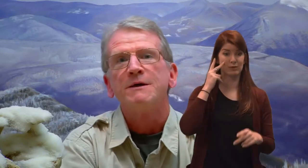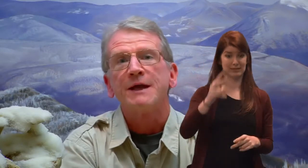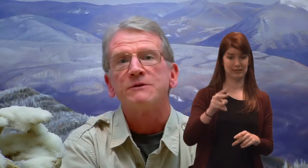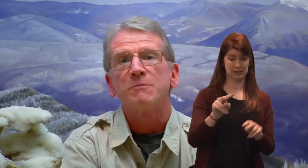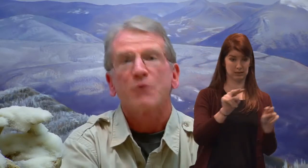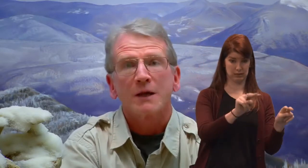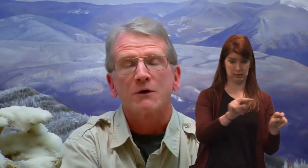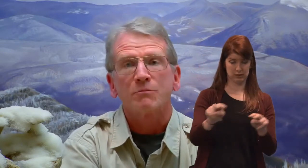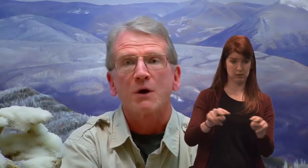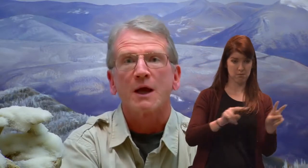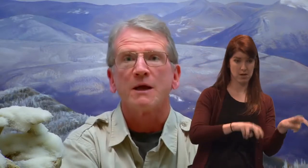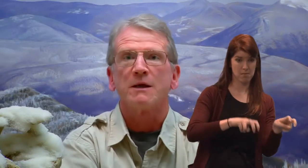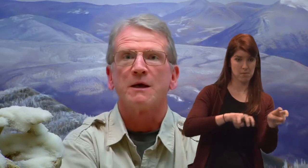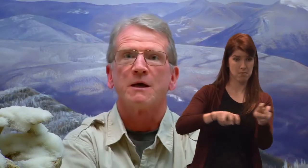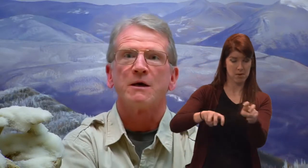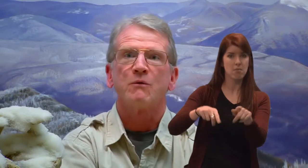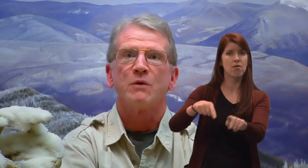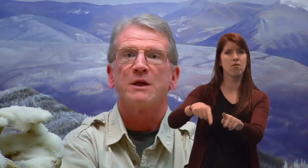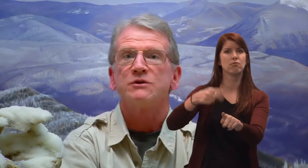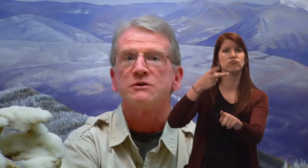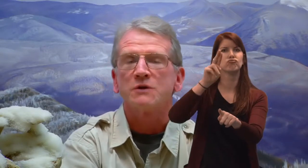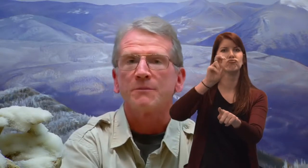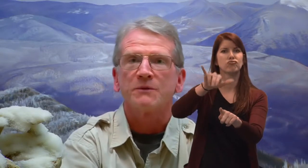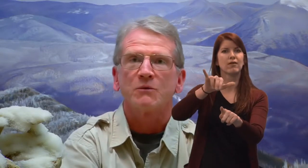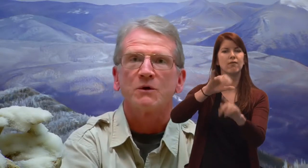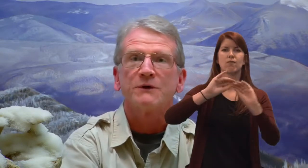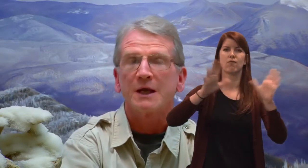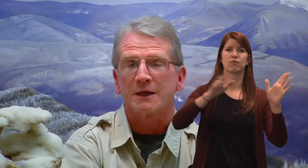that it's a predator-prey relationship that we're telling.